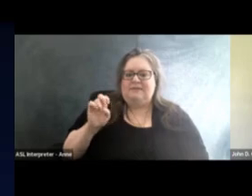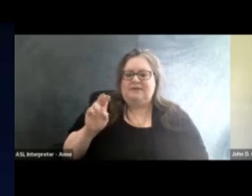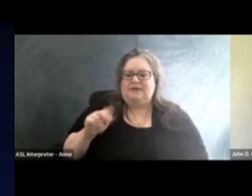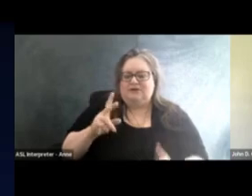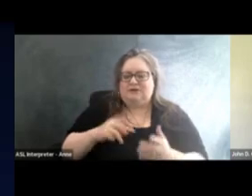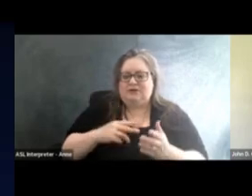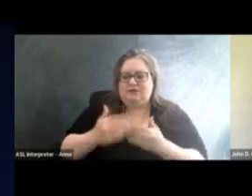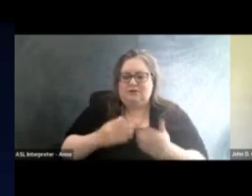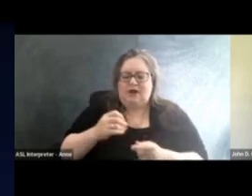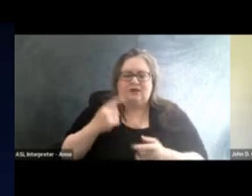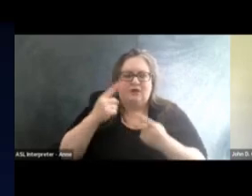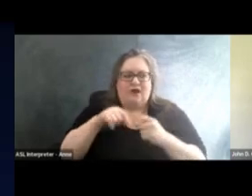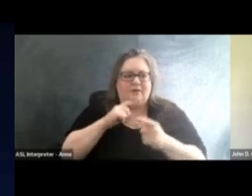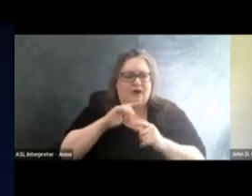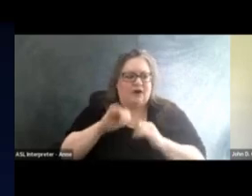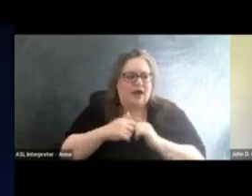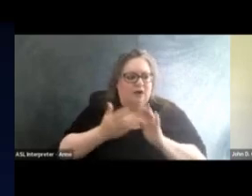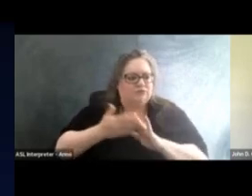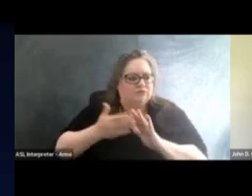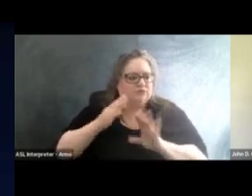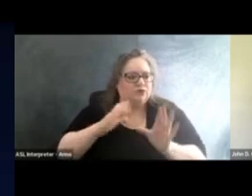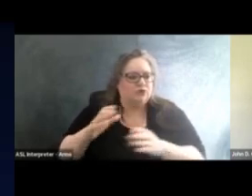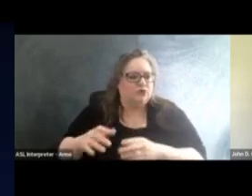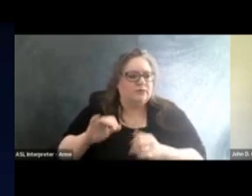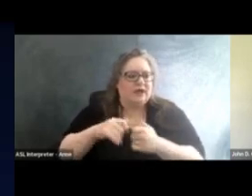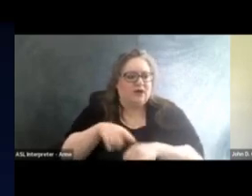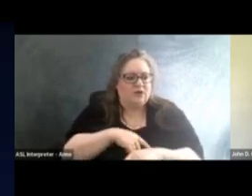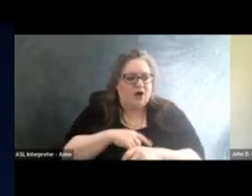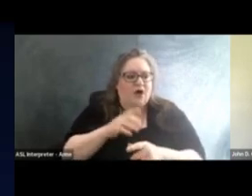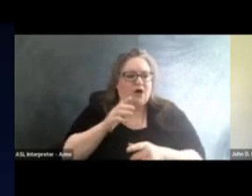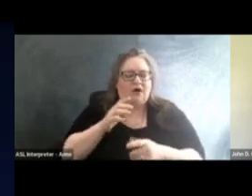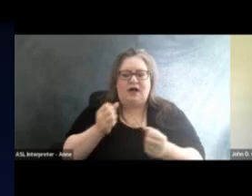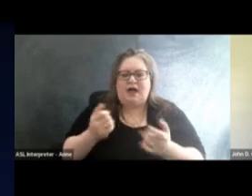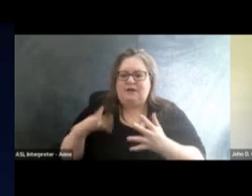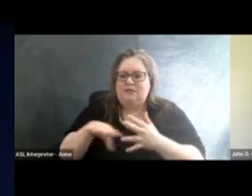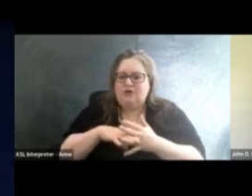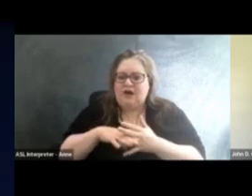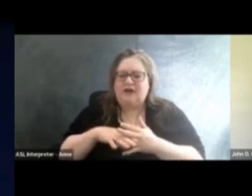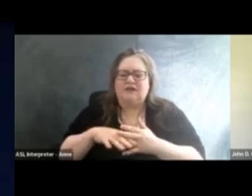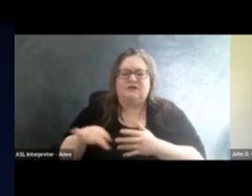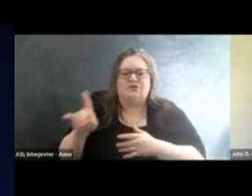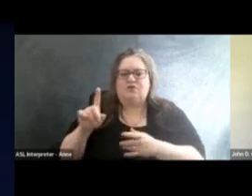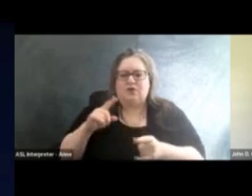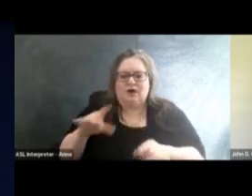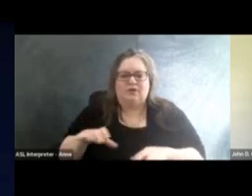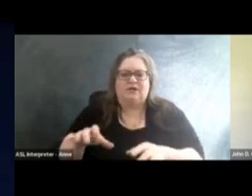conducted, how long they'll how many breaks we'll have, what you know, where they're being conducted, and you know what,